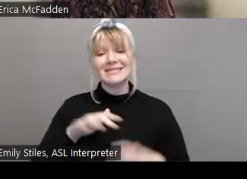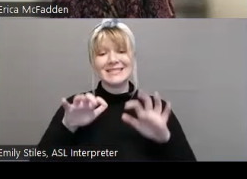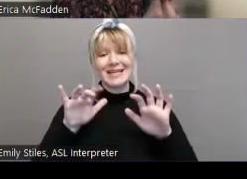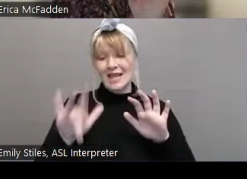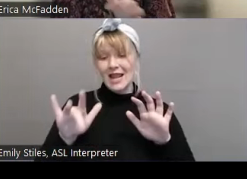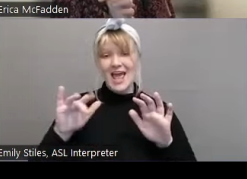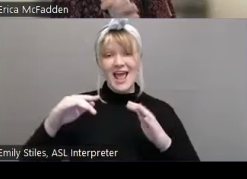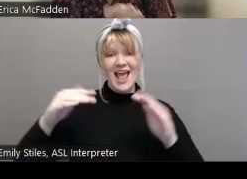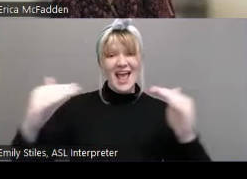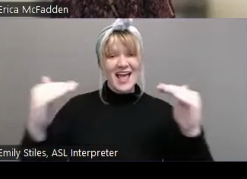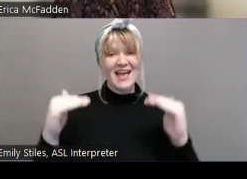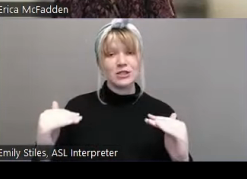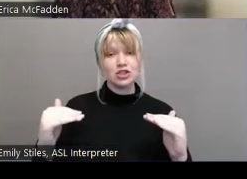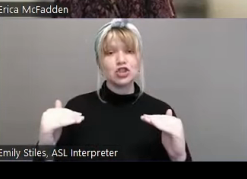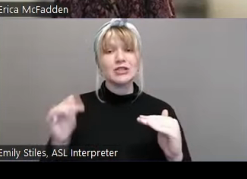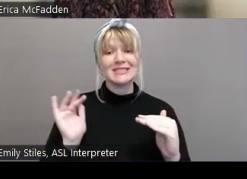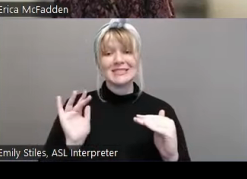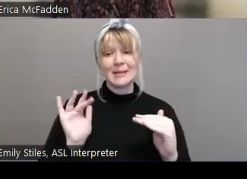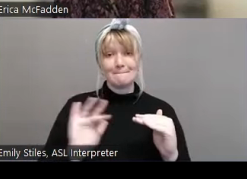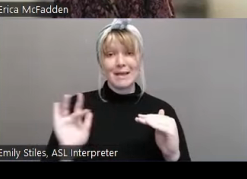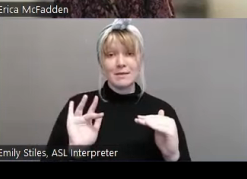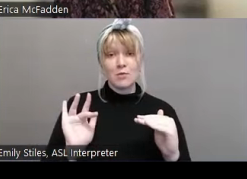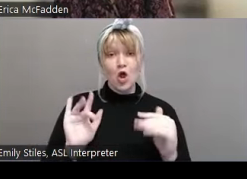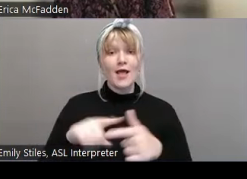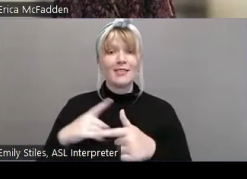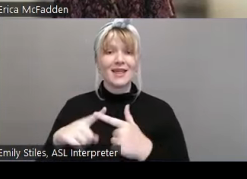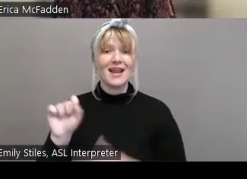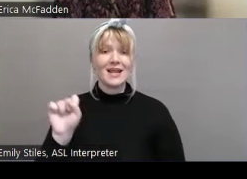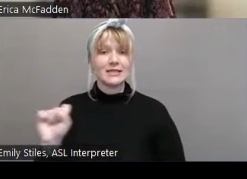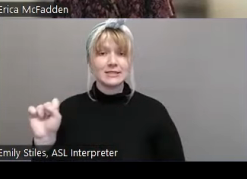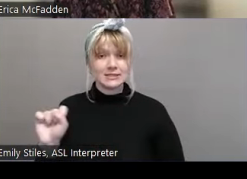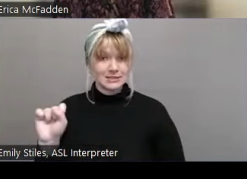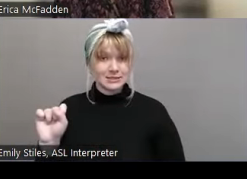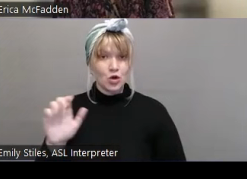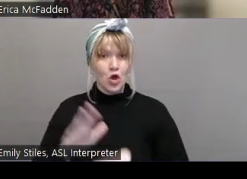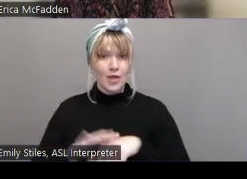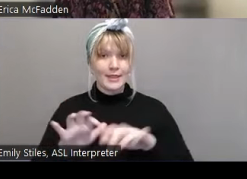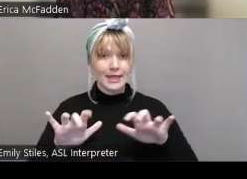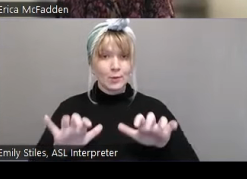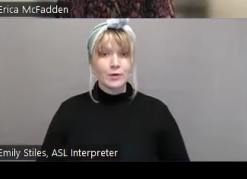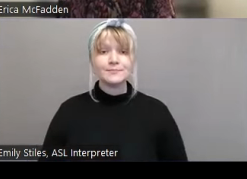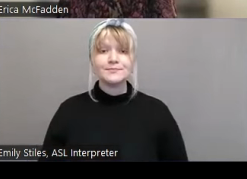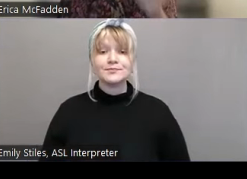the letter S on the keyboard. OK, next slide.